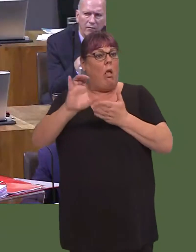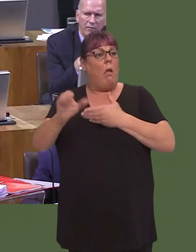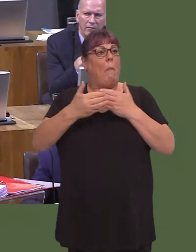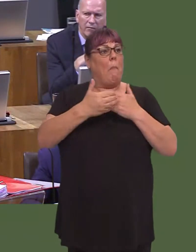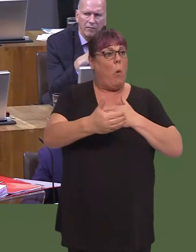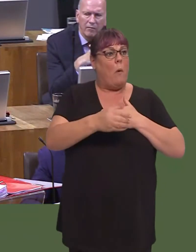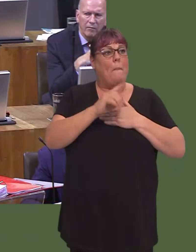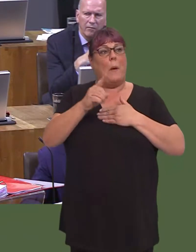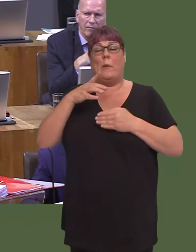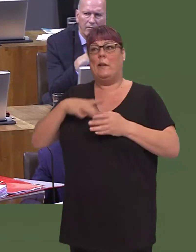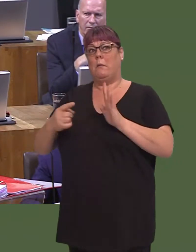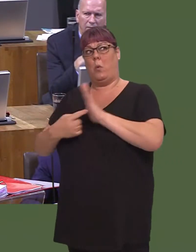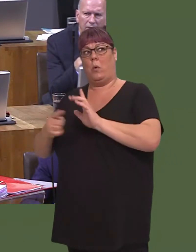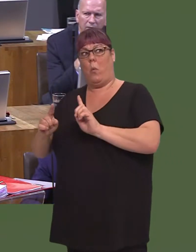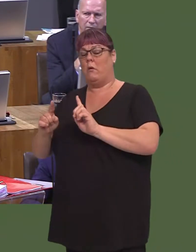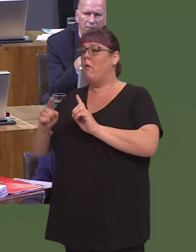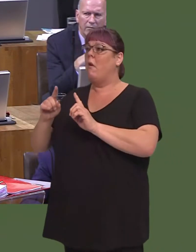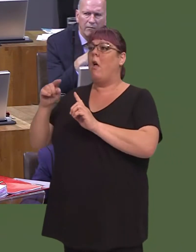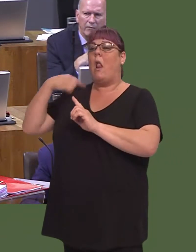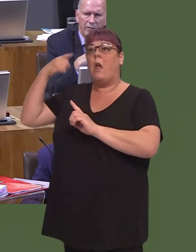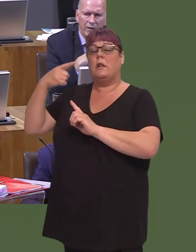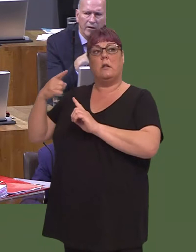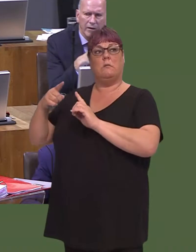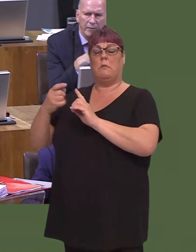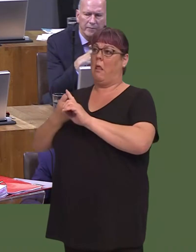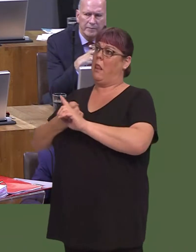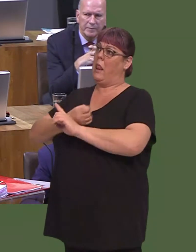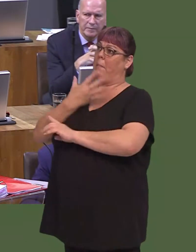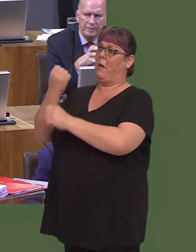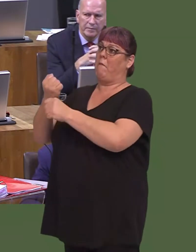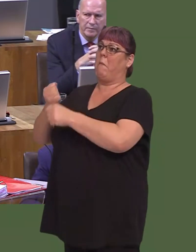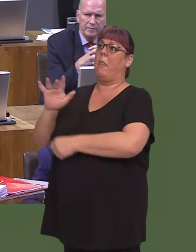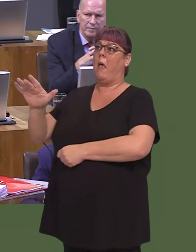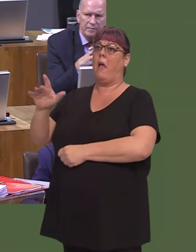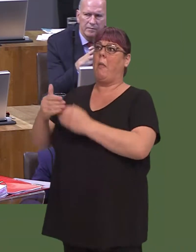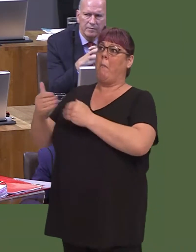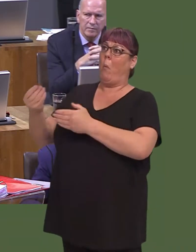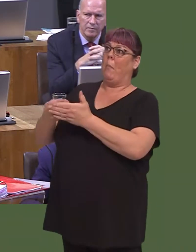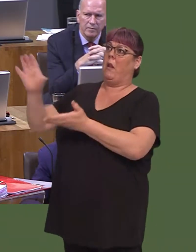actually win an election to.' But, if ever UKIP ever got to power, we know there'd be